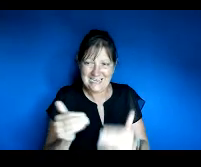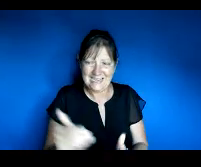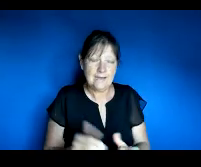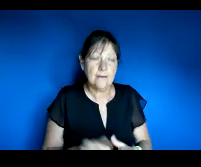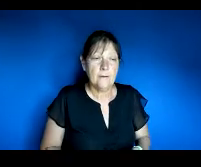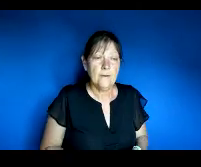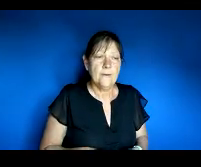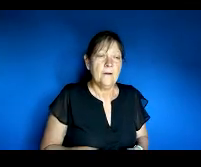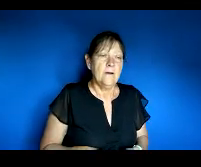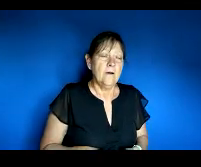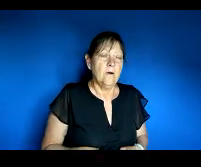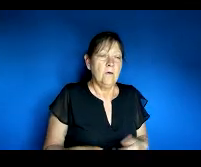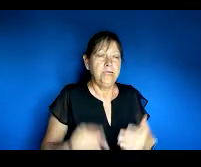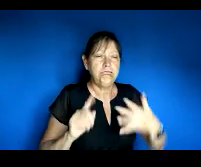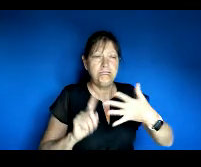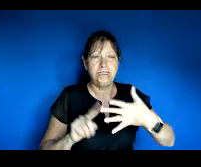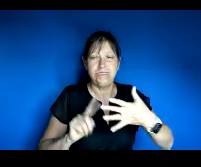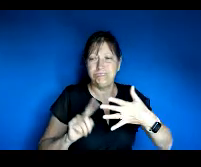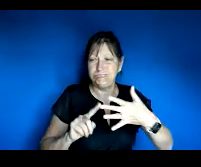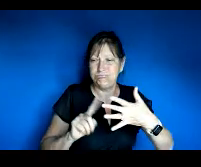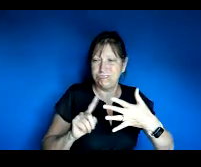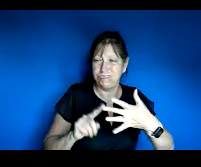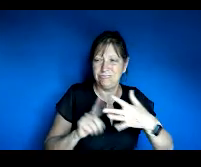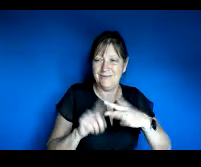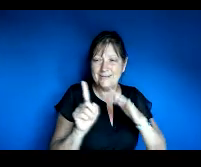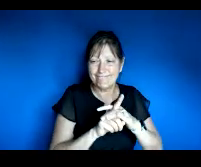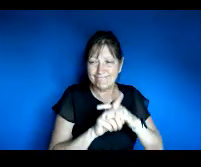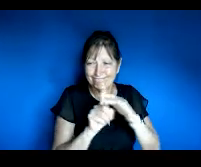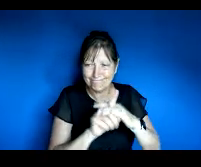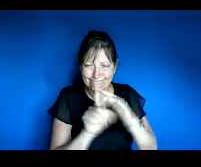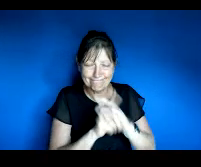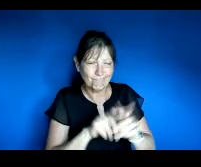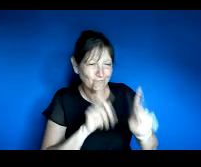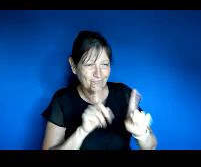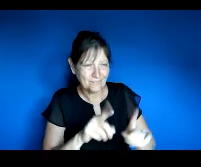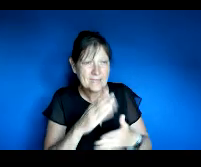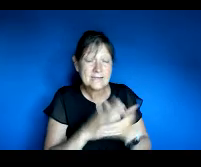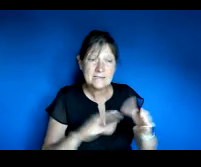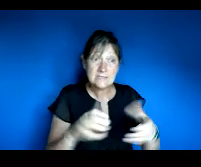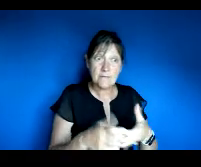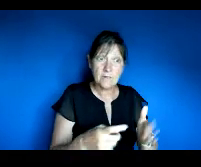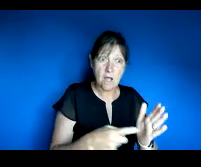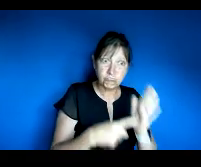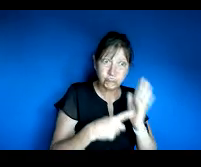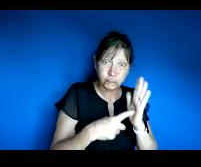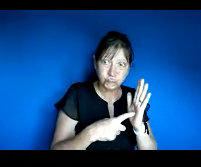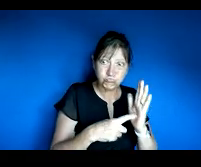Attendance is really a key part of the college experience. Some classes have mandatory attendance,